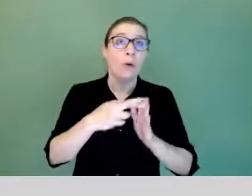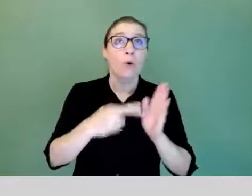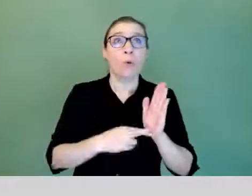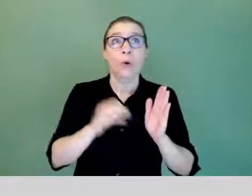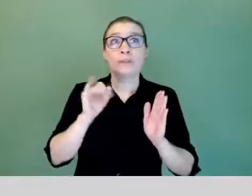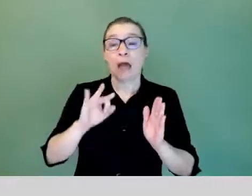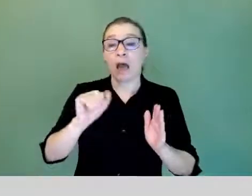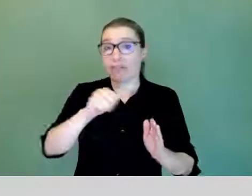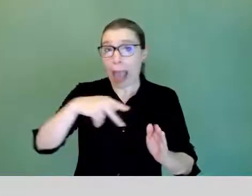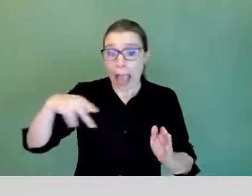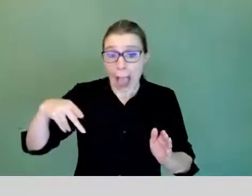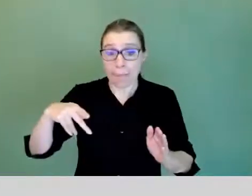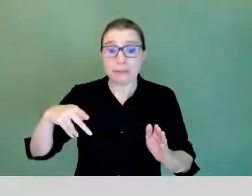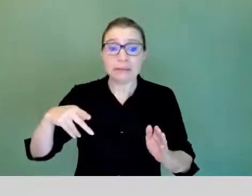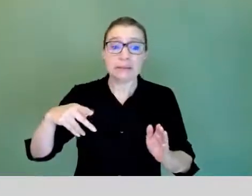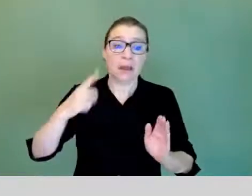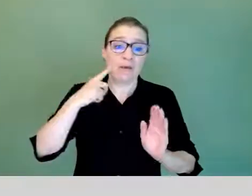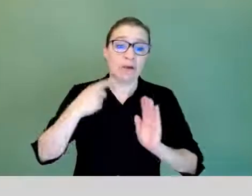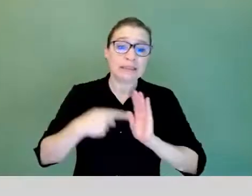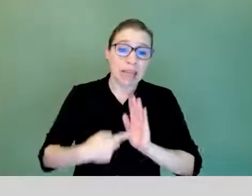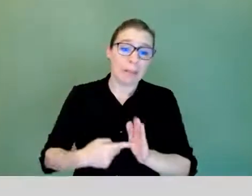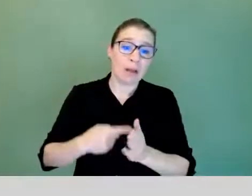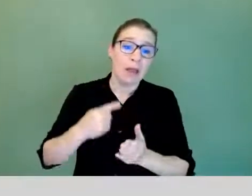applications DTD file or XSD file